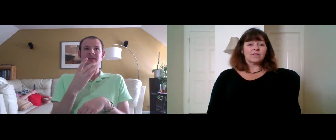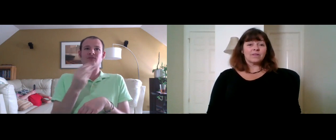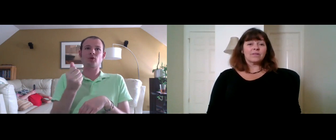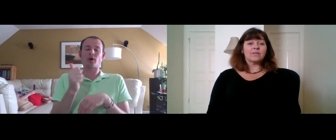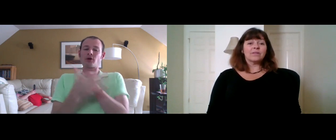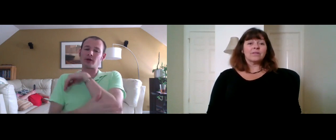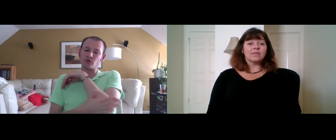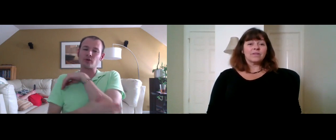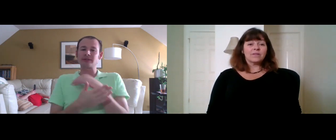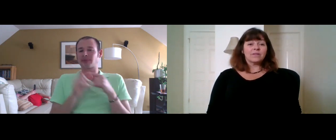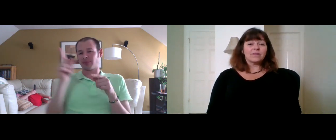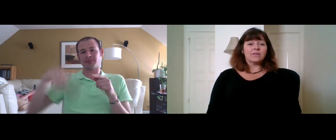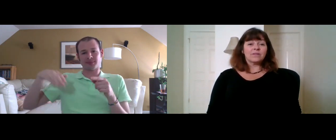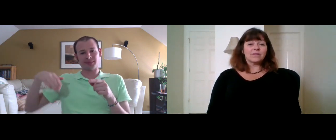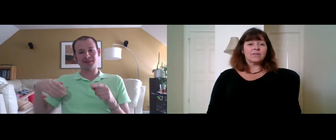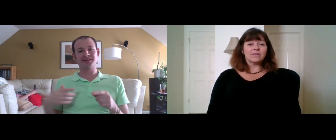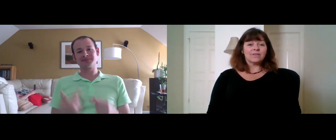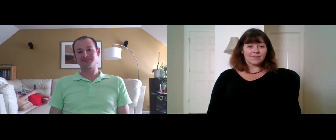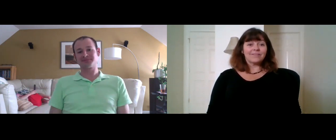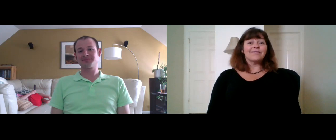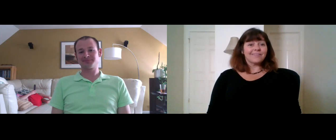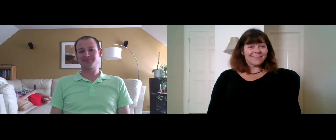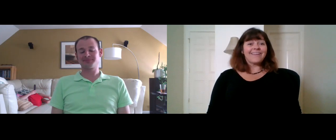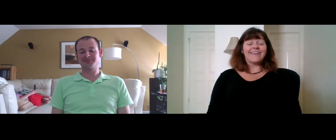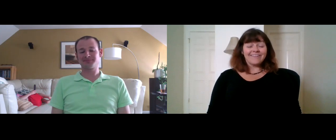there are several countries I haven't gone to yet